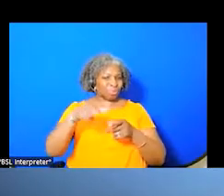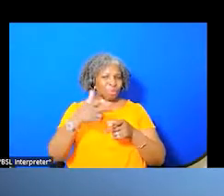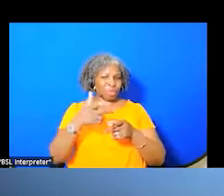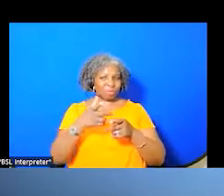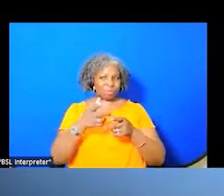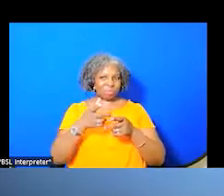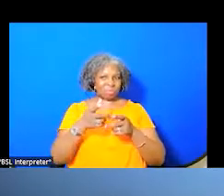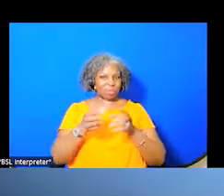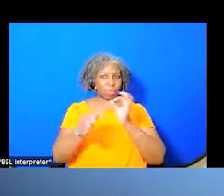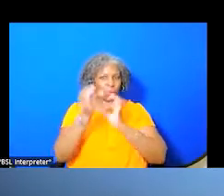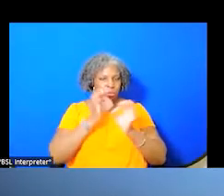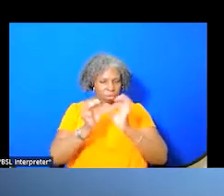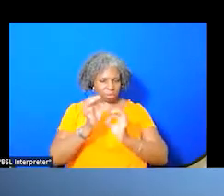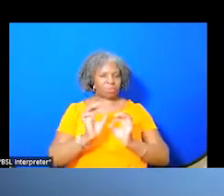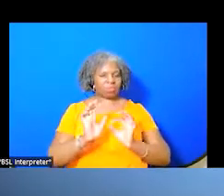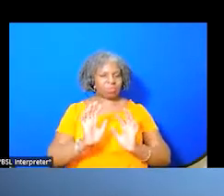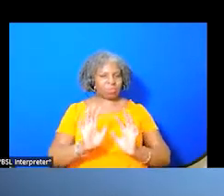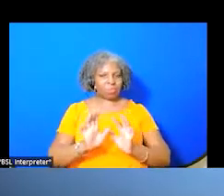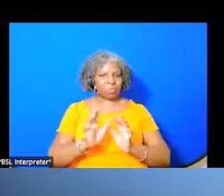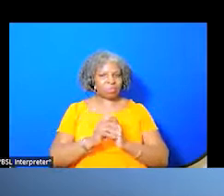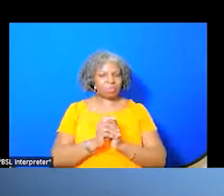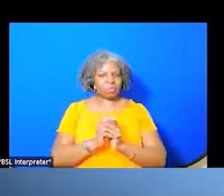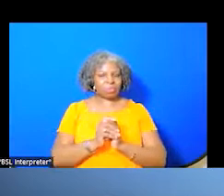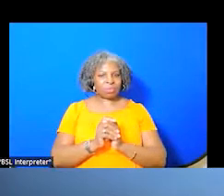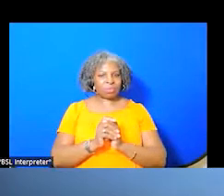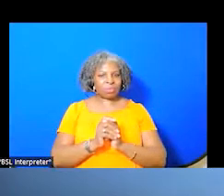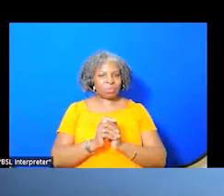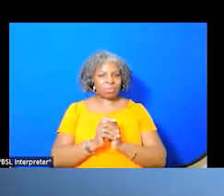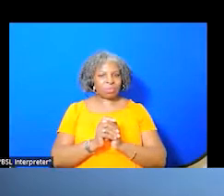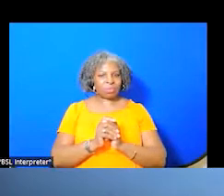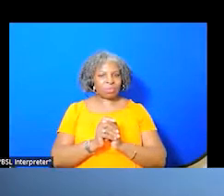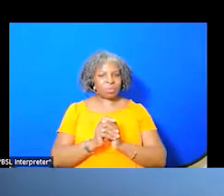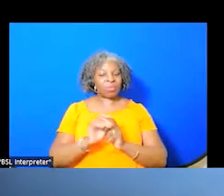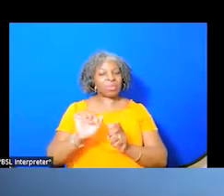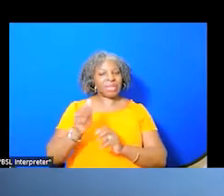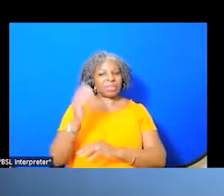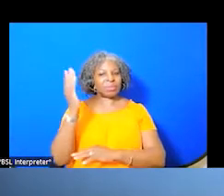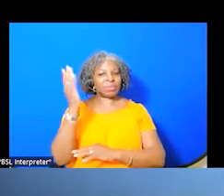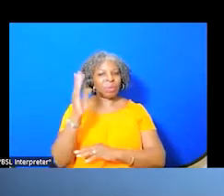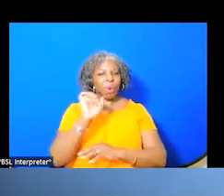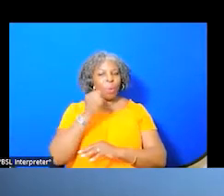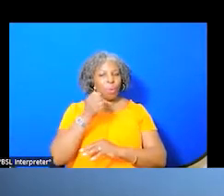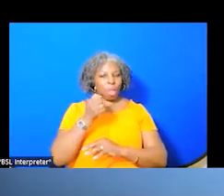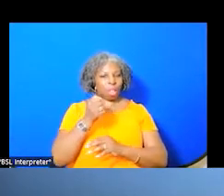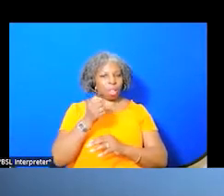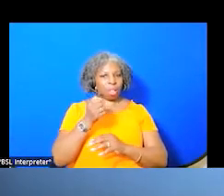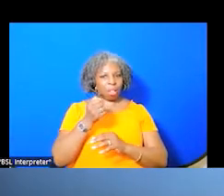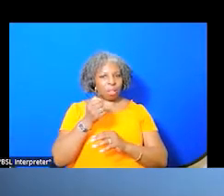So, while - so during the next presentation, I'll put the questions down there, so you can reflect back on them later.